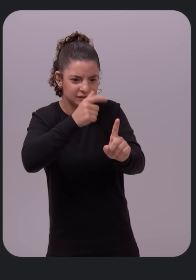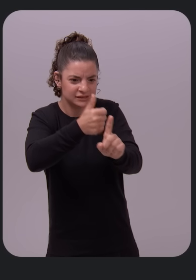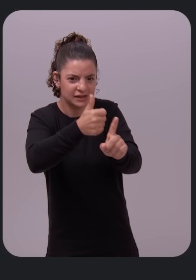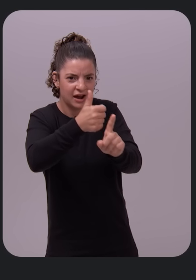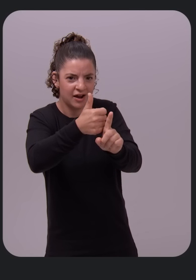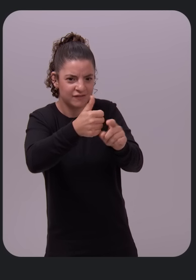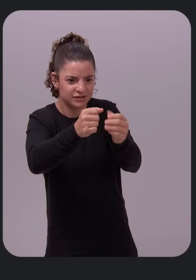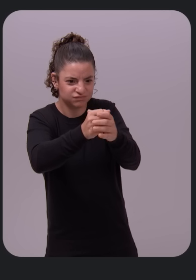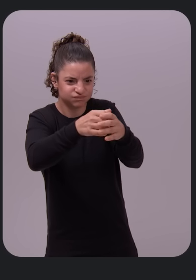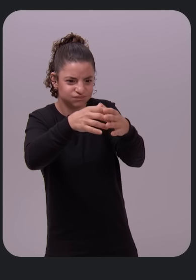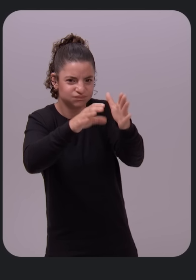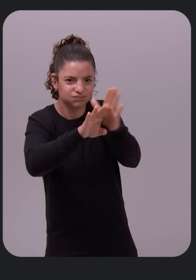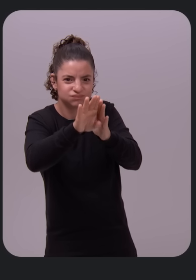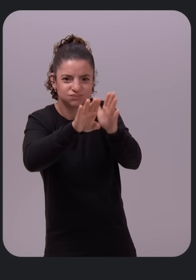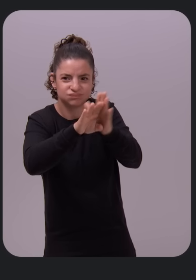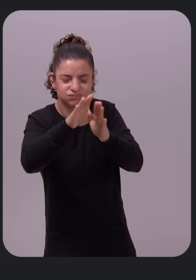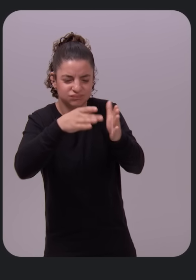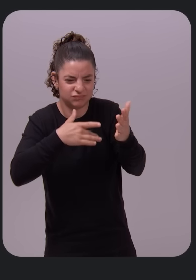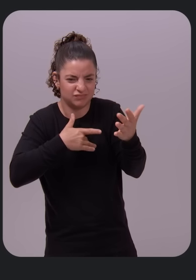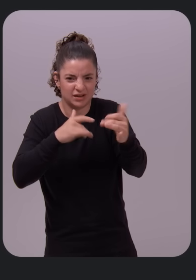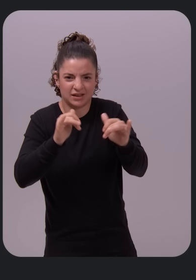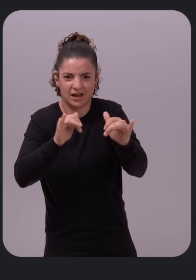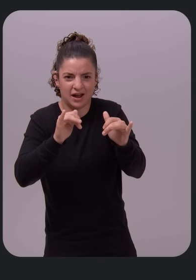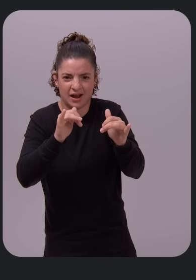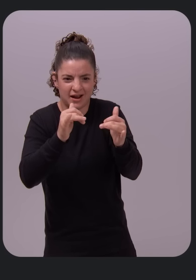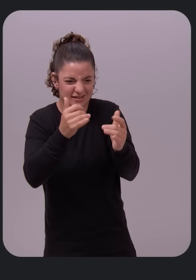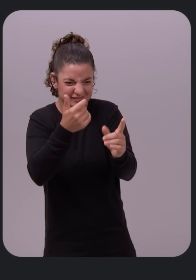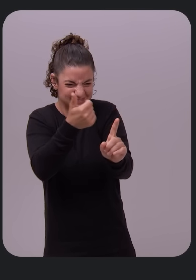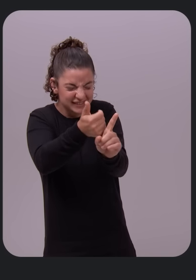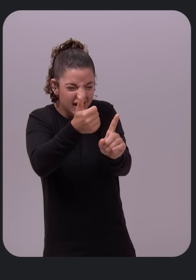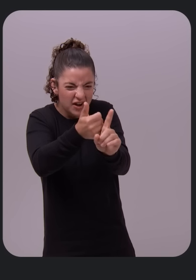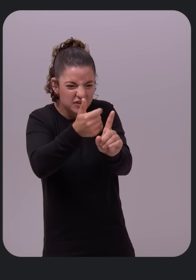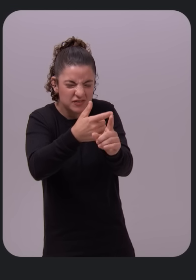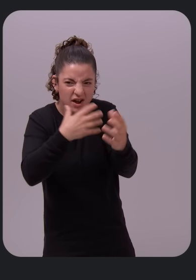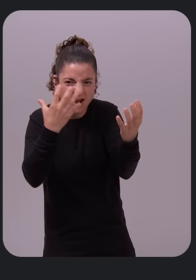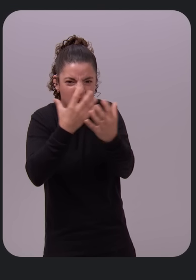It feels like it's almost building upon itself at some point.